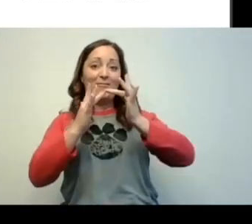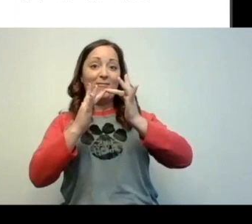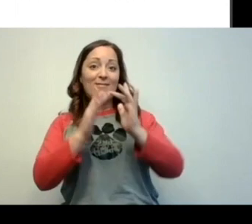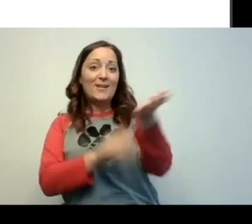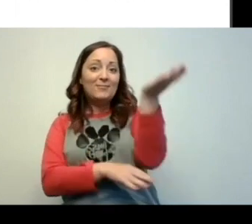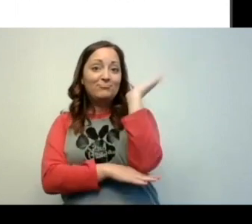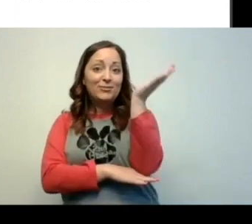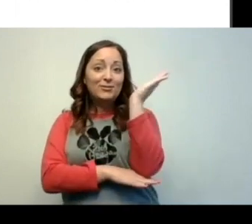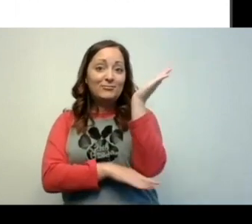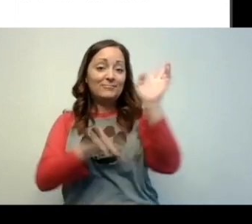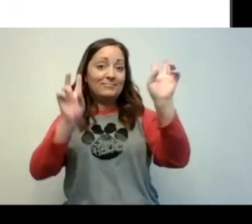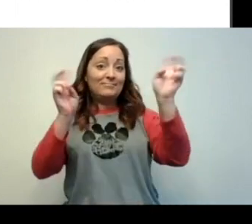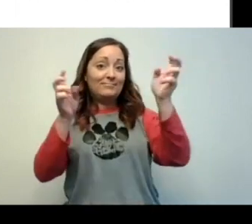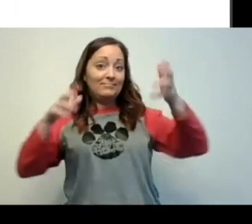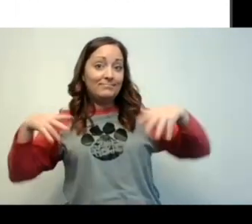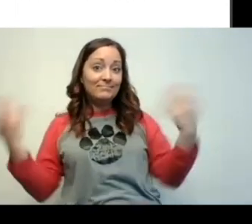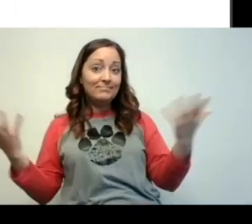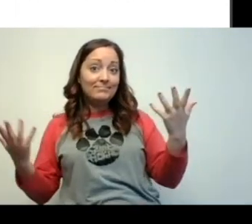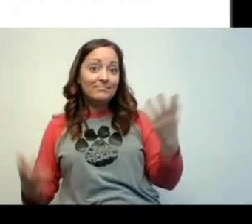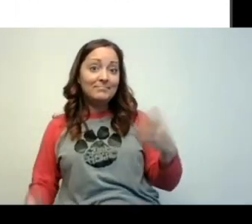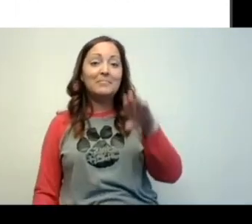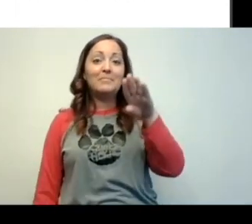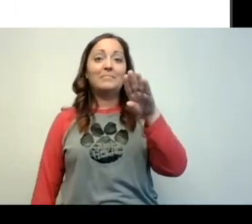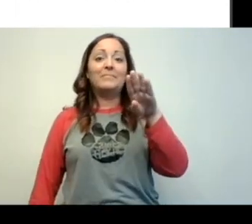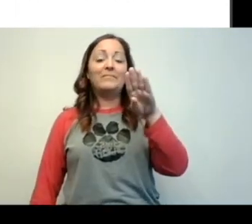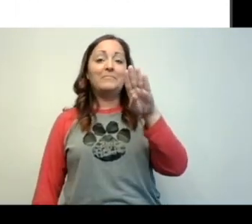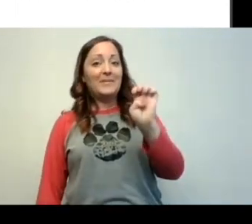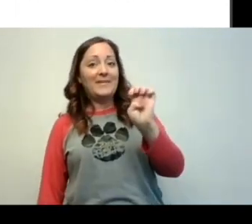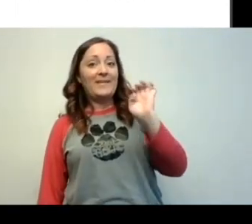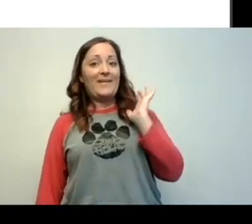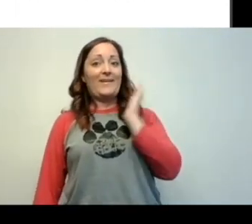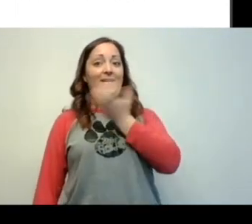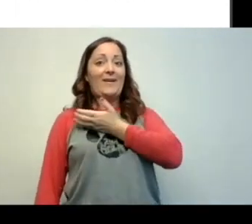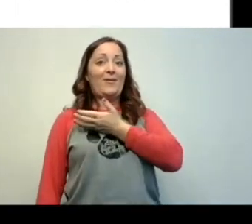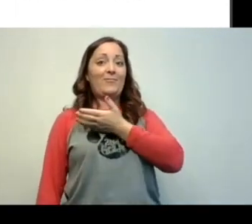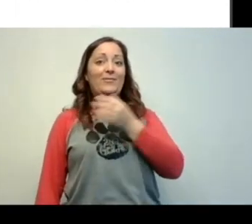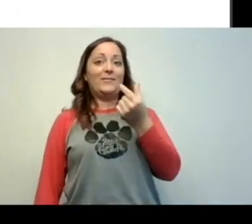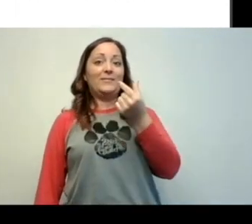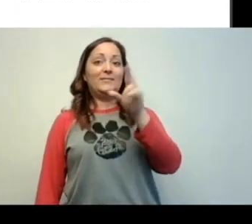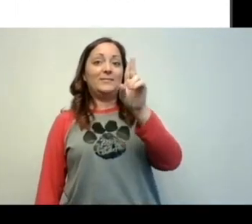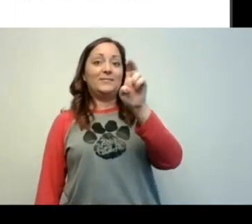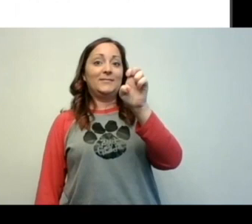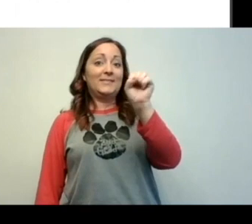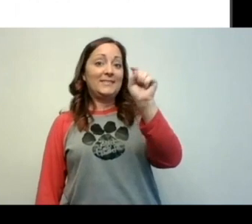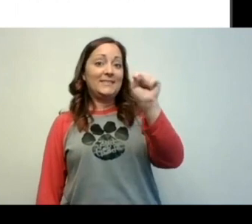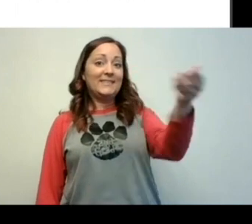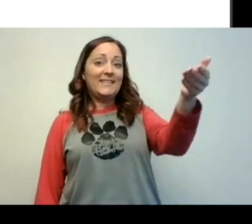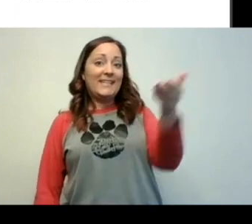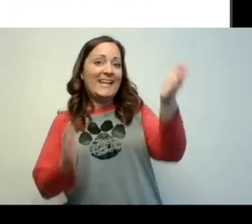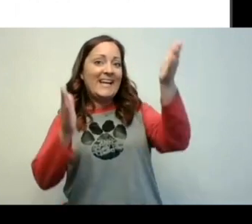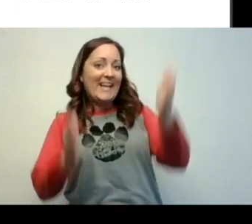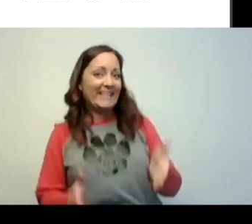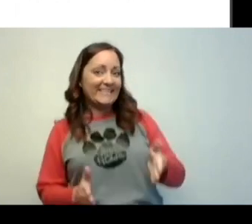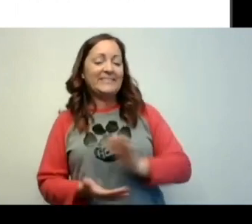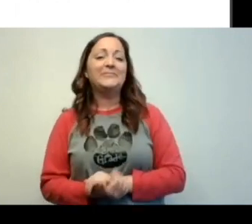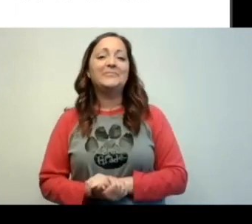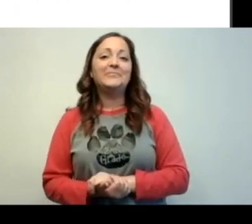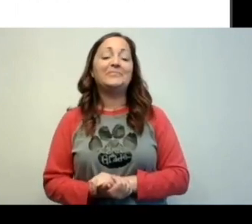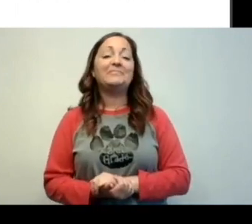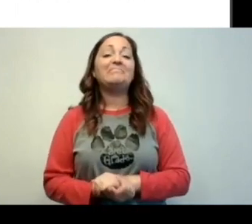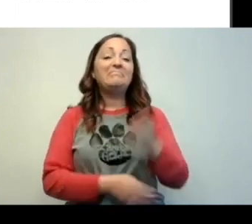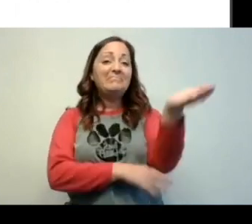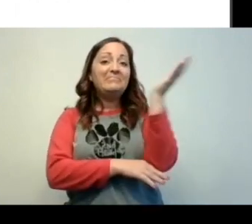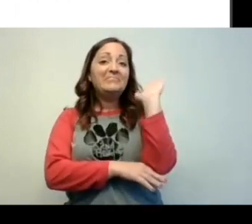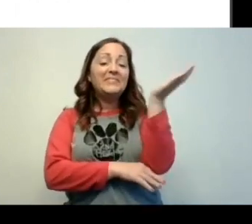Hello! Welcome to our virtual presentation called, "Be Our Guest."